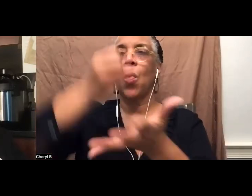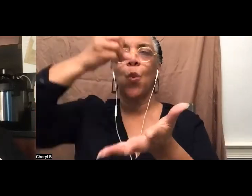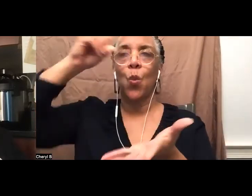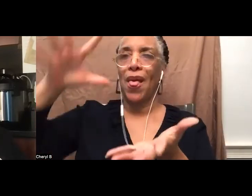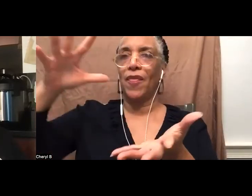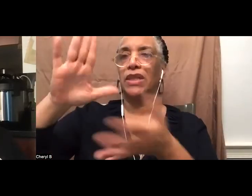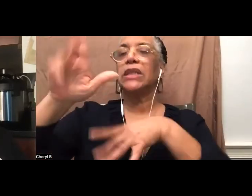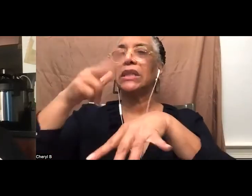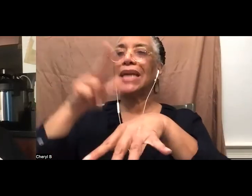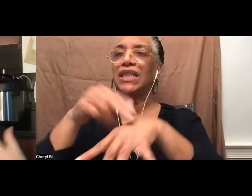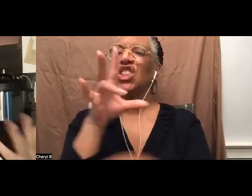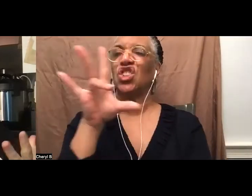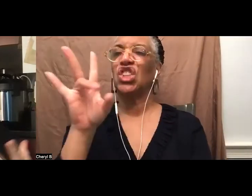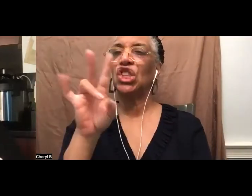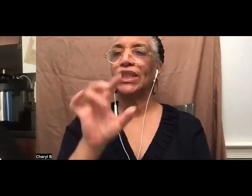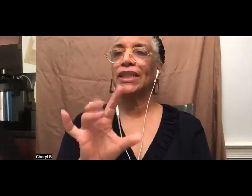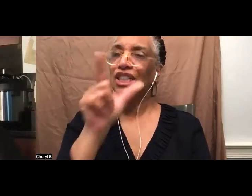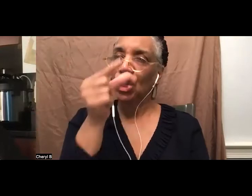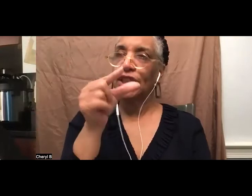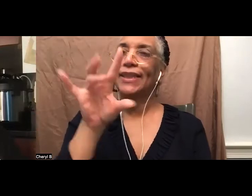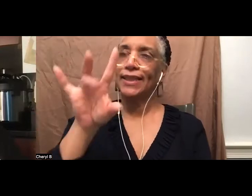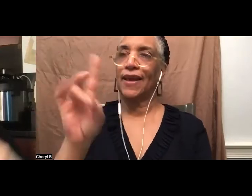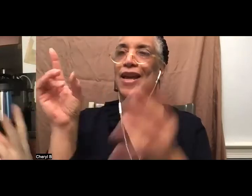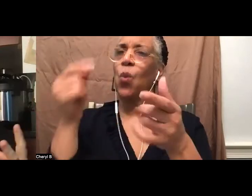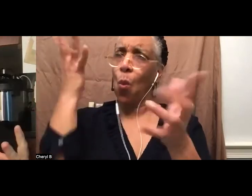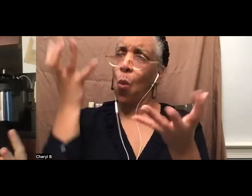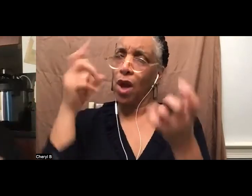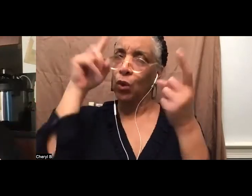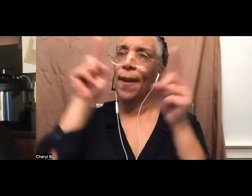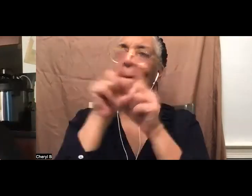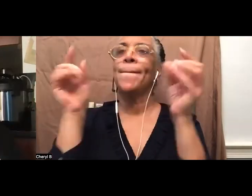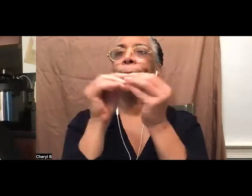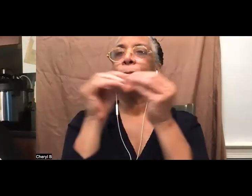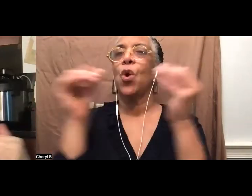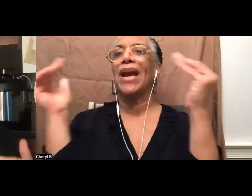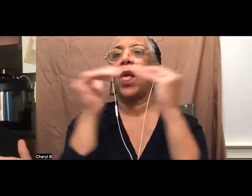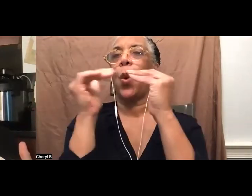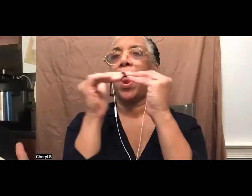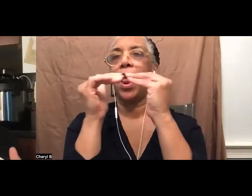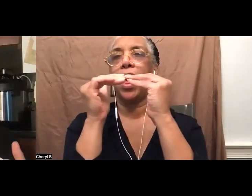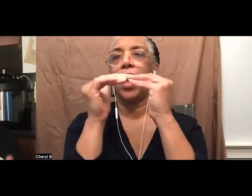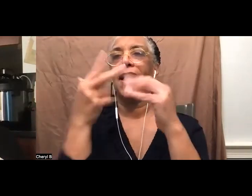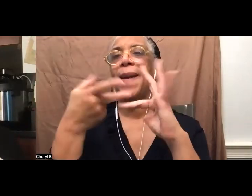they want agreements based more on equality, meaning that everyone has to cut their